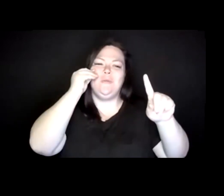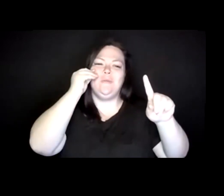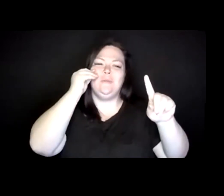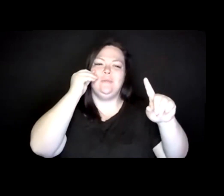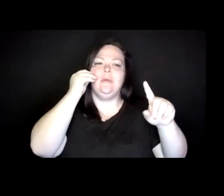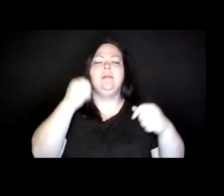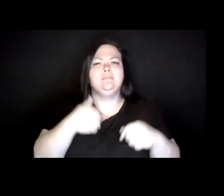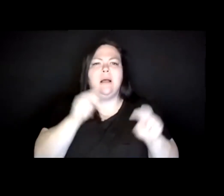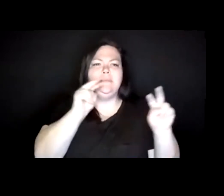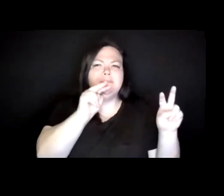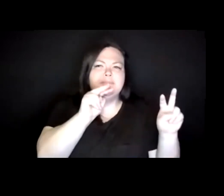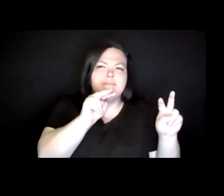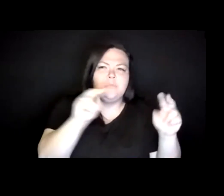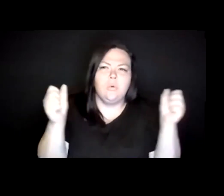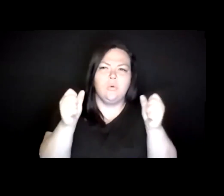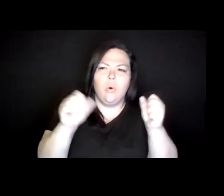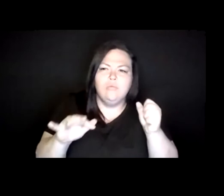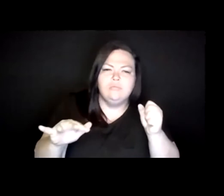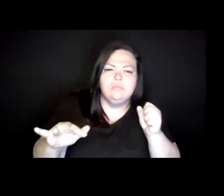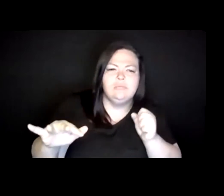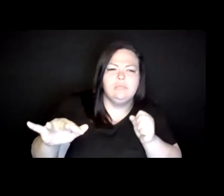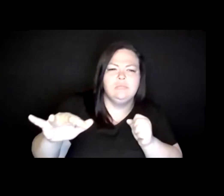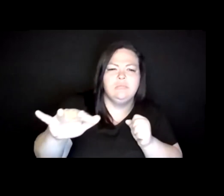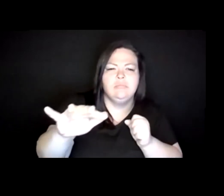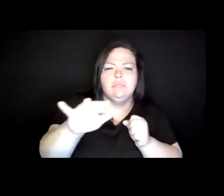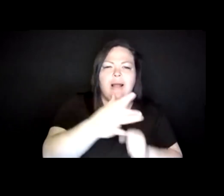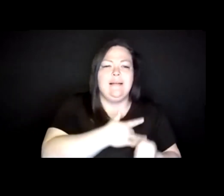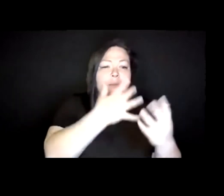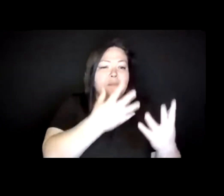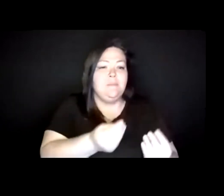I watch the cold landscape, compassion for all those/